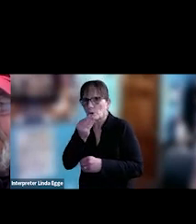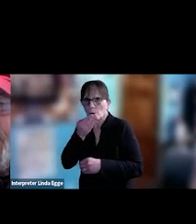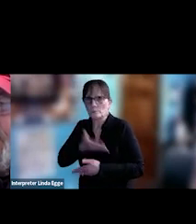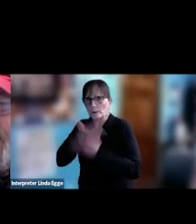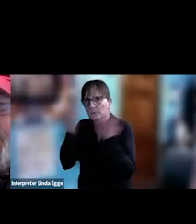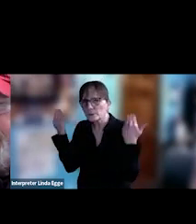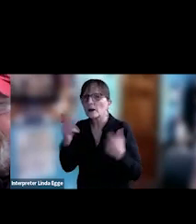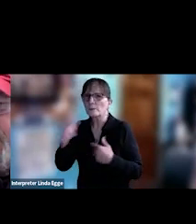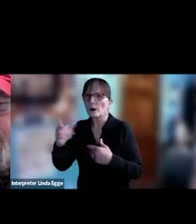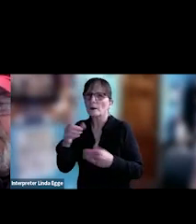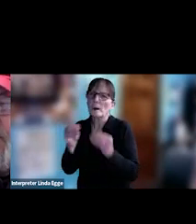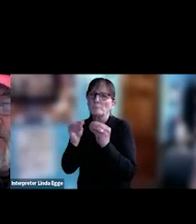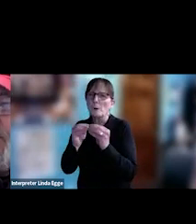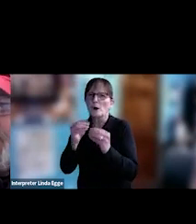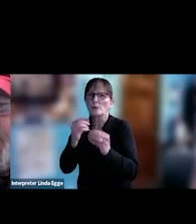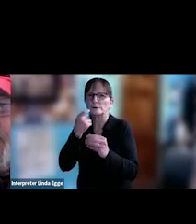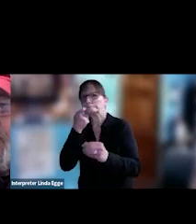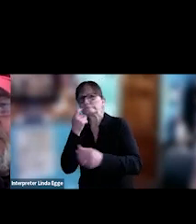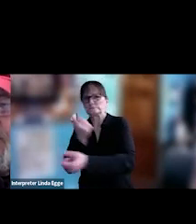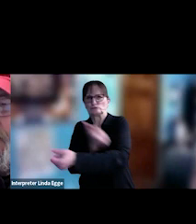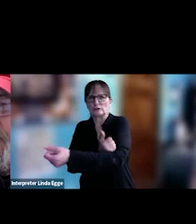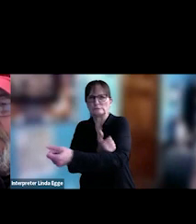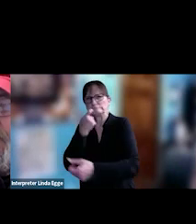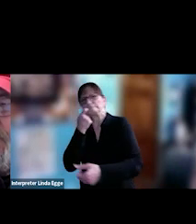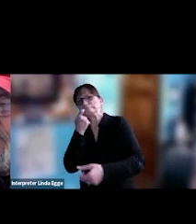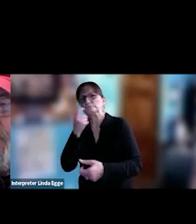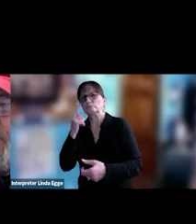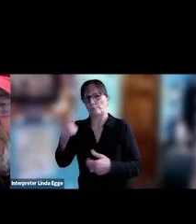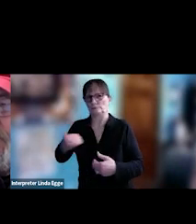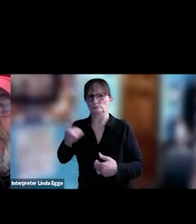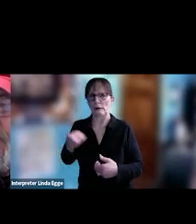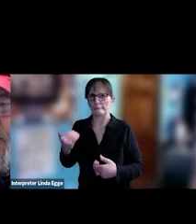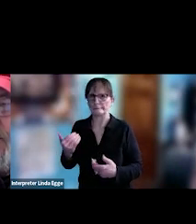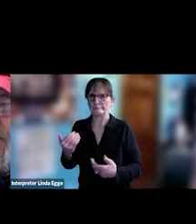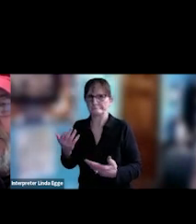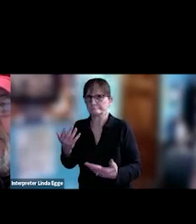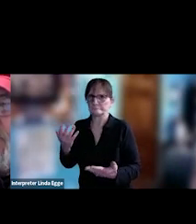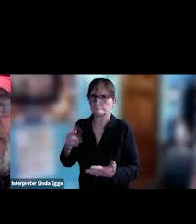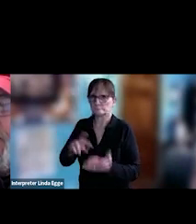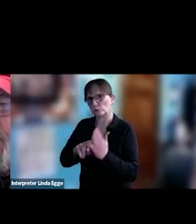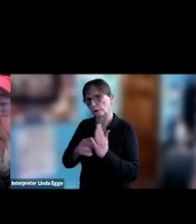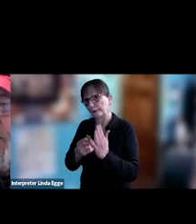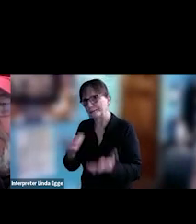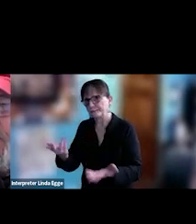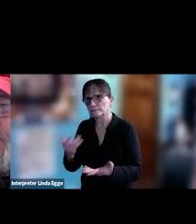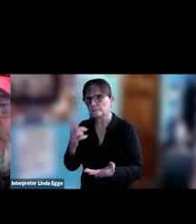Okay, okay. - You know, I was just kind of young and, you know- - Okay. Just going to place place. - Okay.